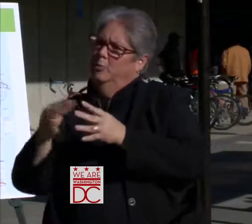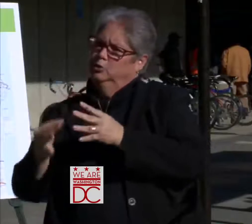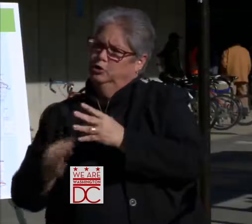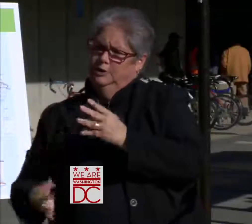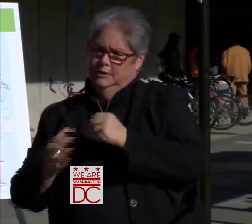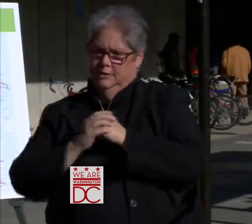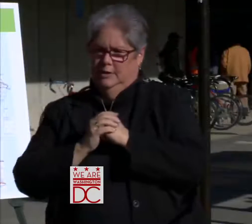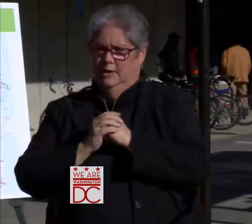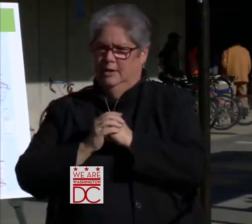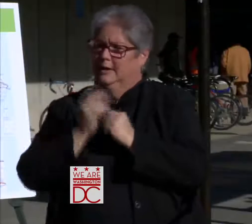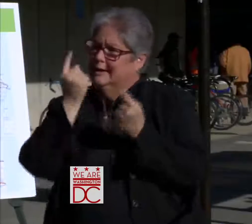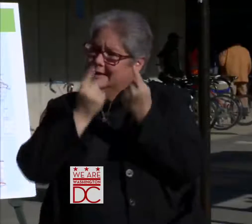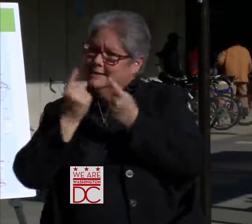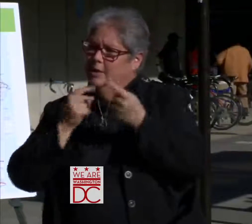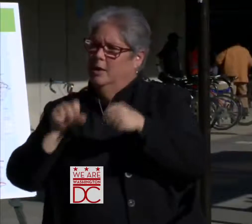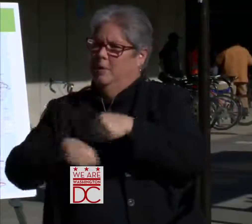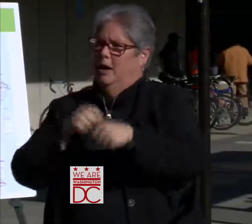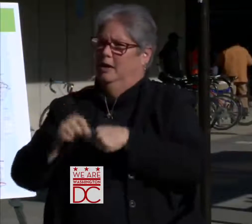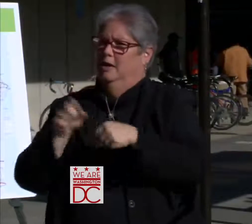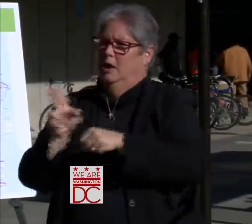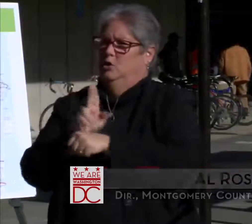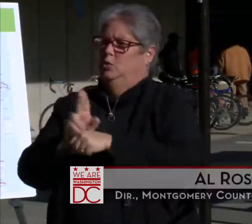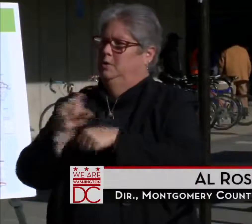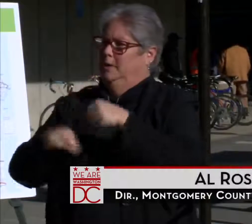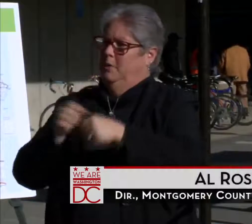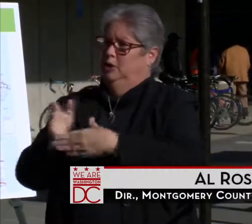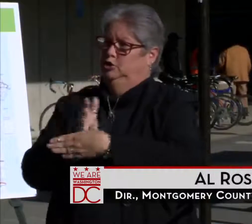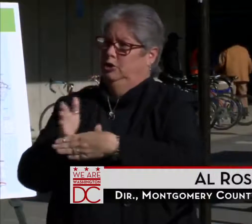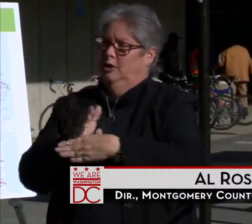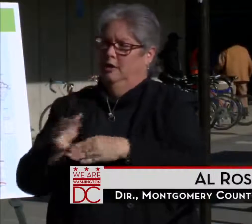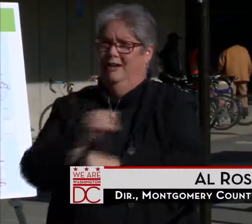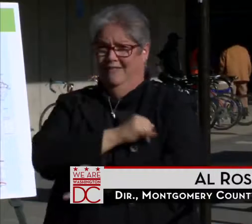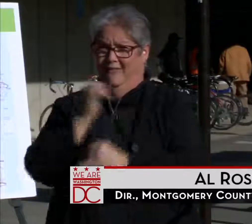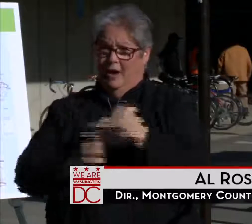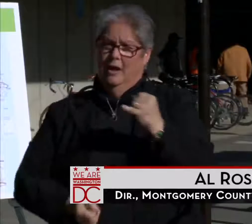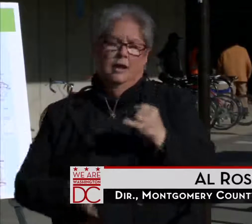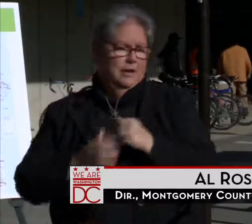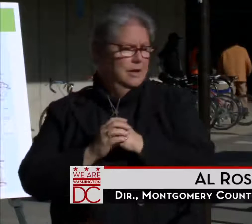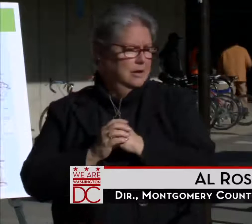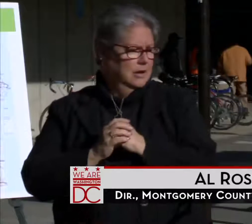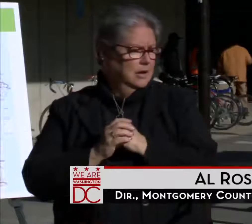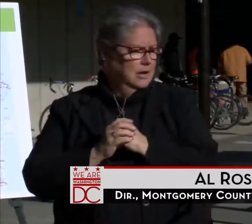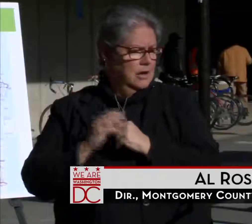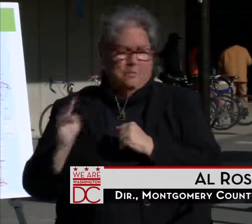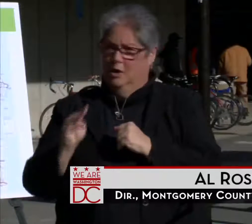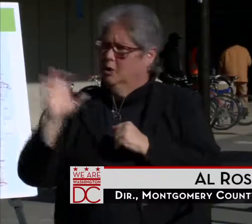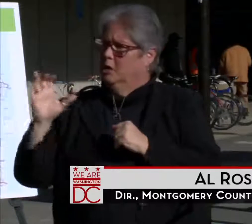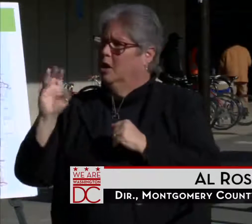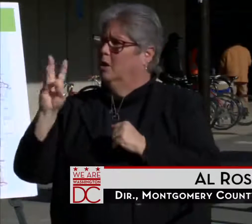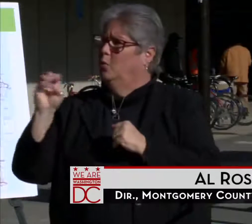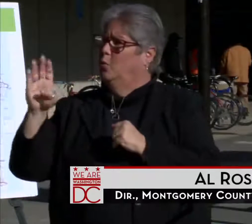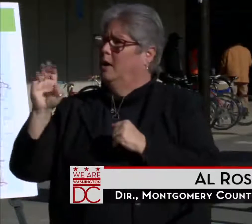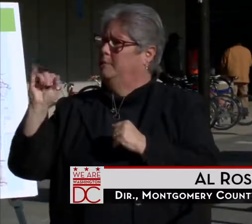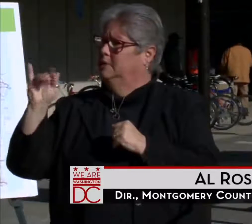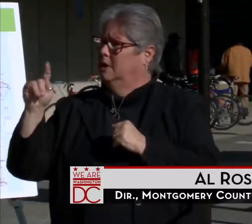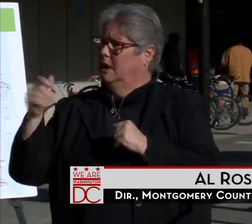CONSIDER BIKING AND USING BIKESHARE. NOW, FINALLY, OUR MONTGOMERY COUNTY WEBSITE HAS PLENTY OF